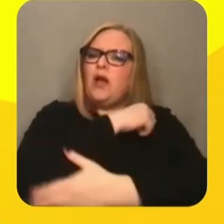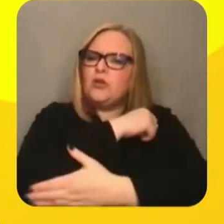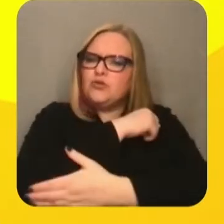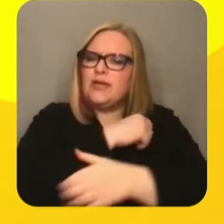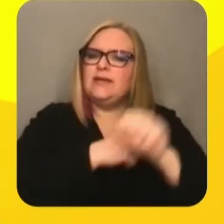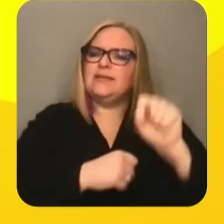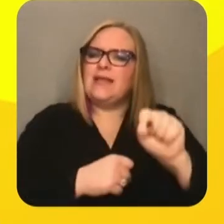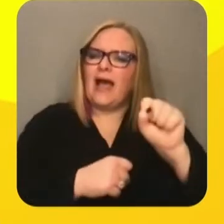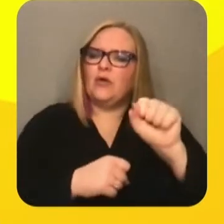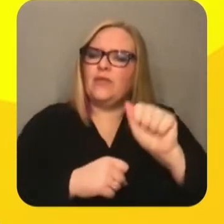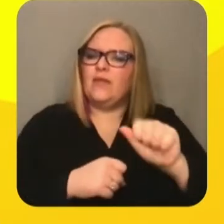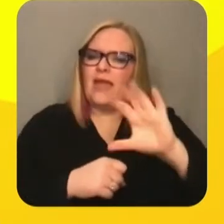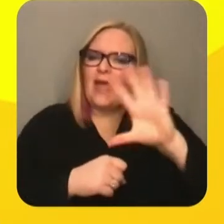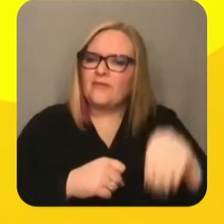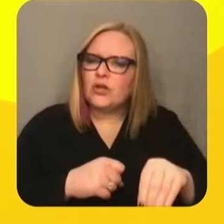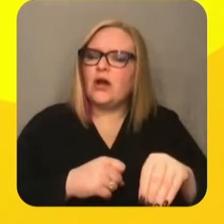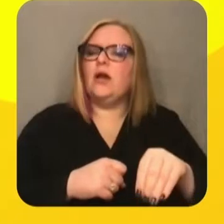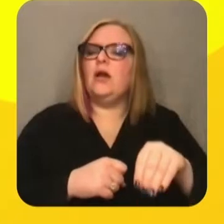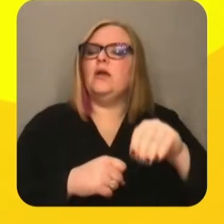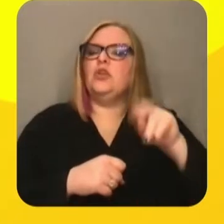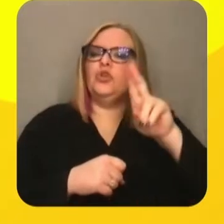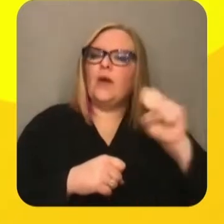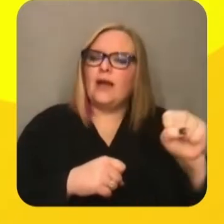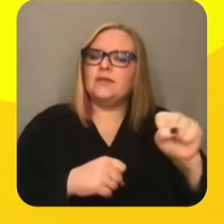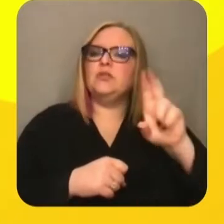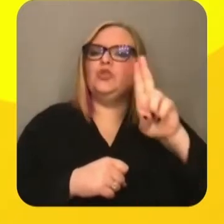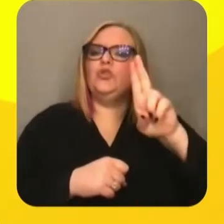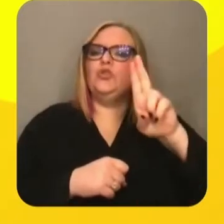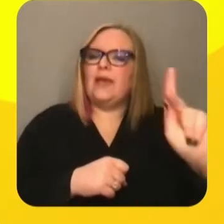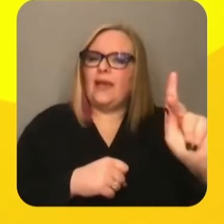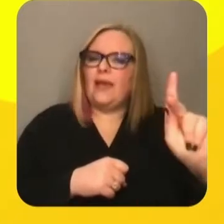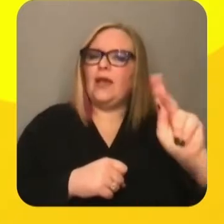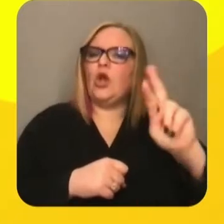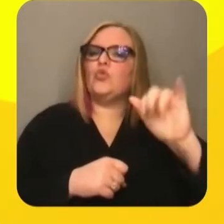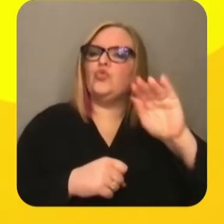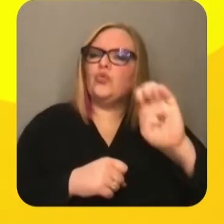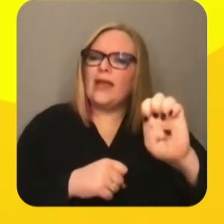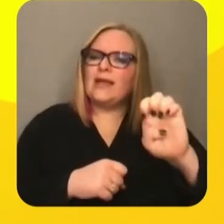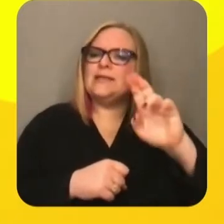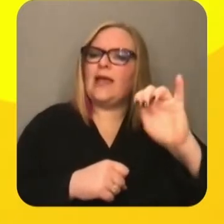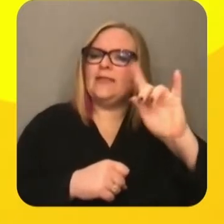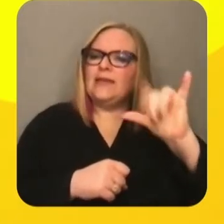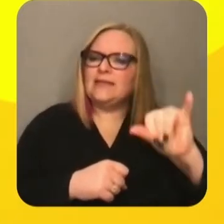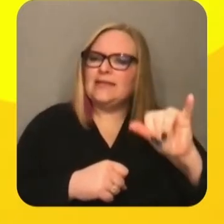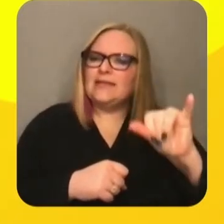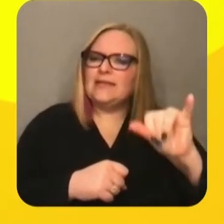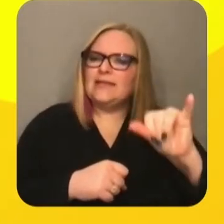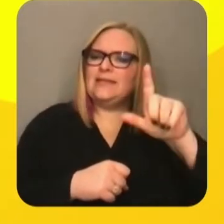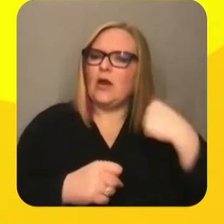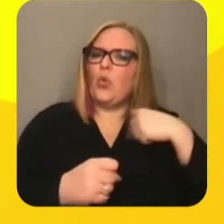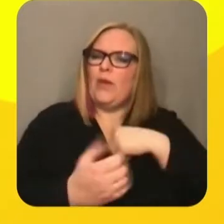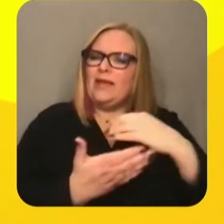UK, Brazil, race ethnicity data because we have that over 80%. But it's really interesting to see the differences